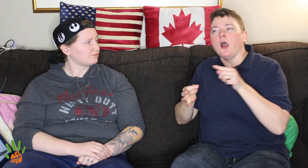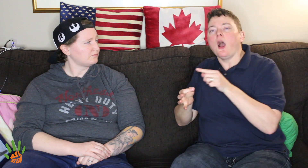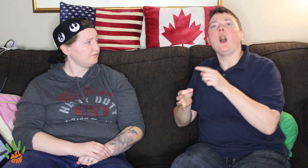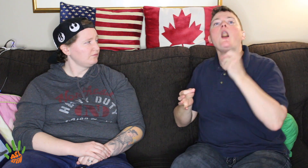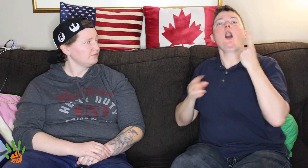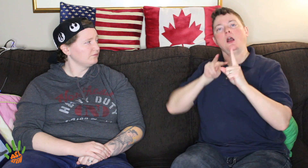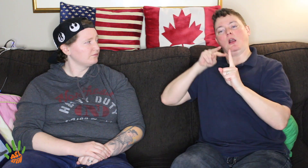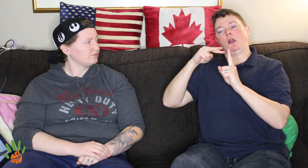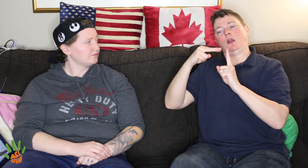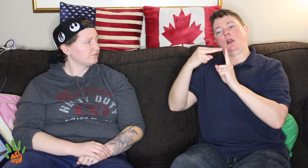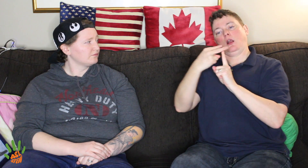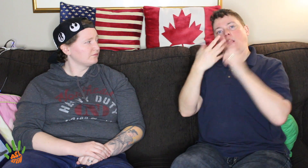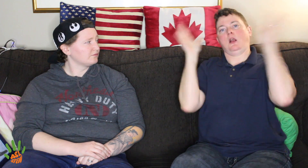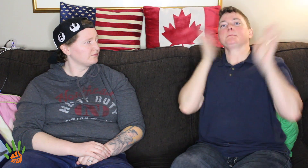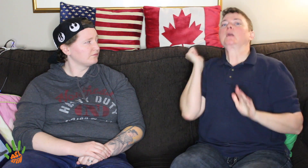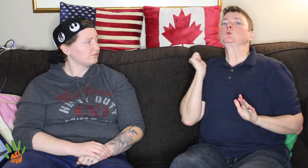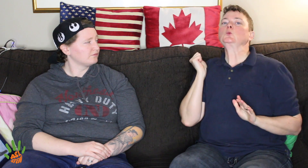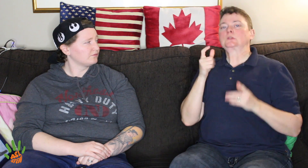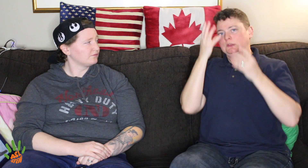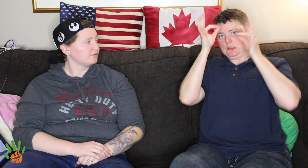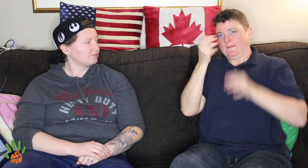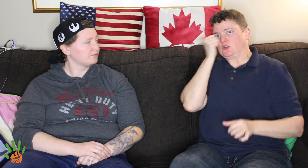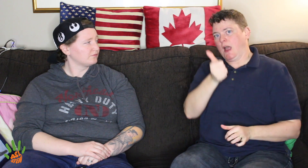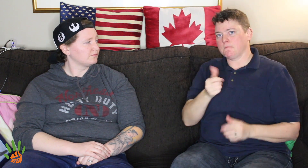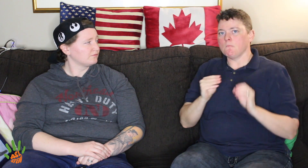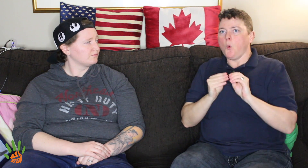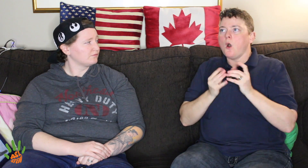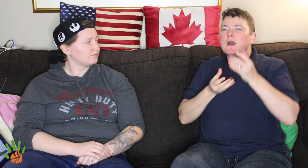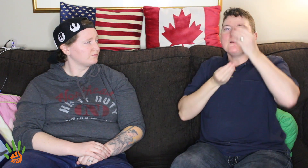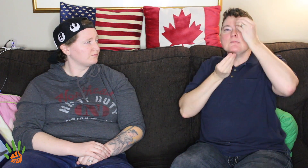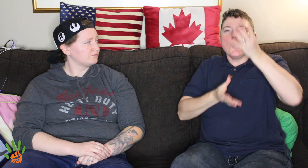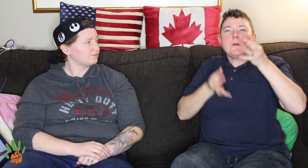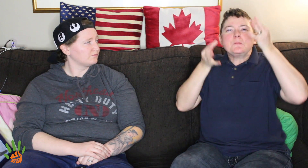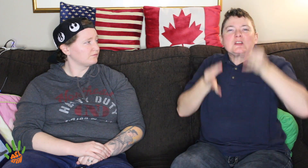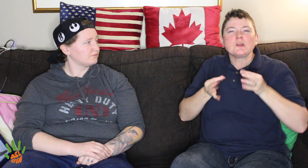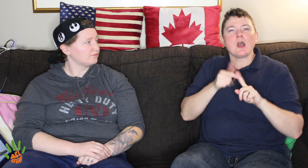That's what I did. I got different information and lots of different perspectives and I feel that's better to make a decision for yourself.